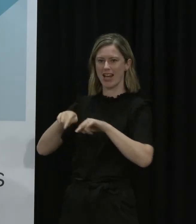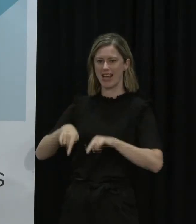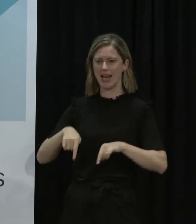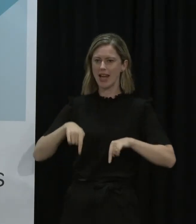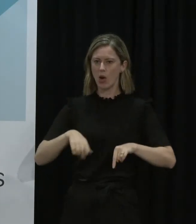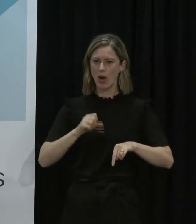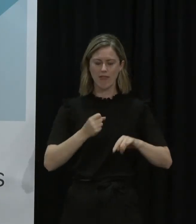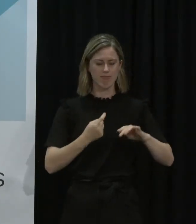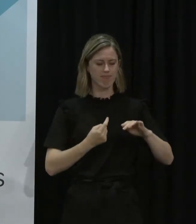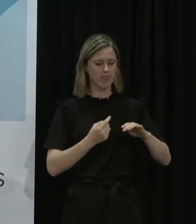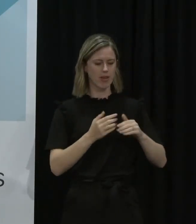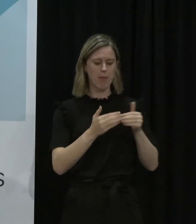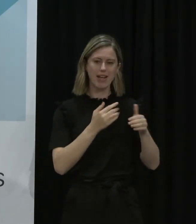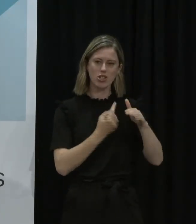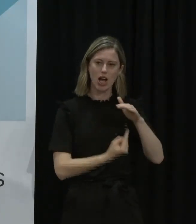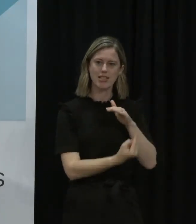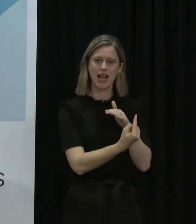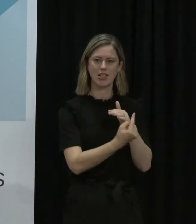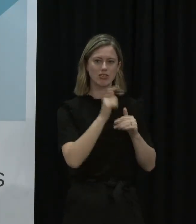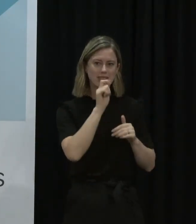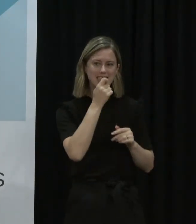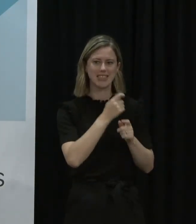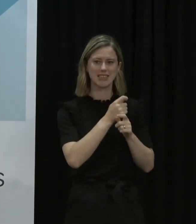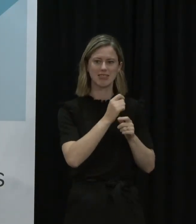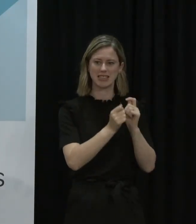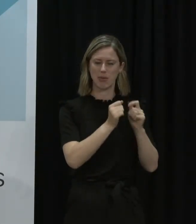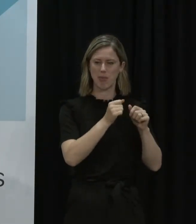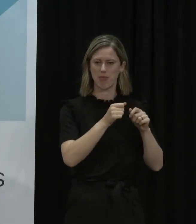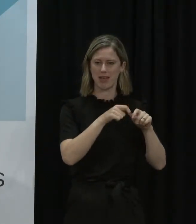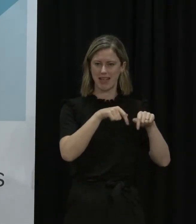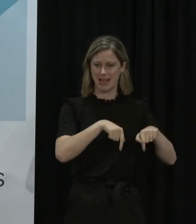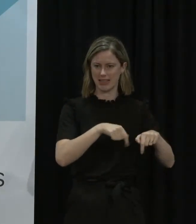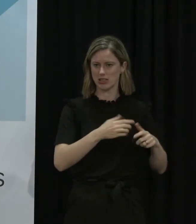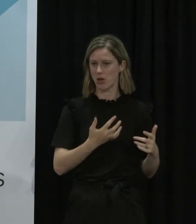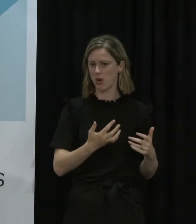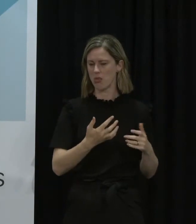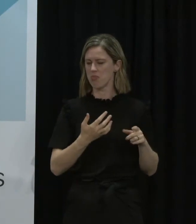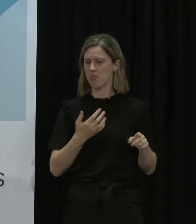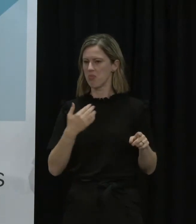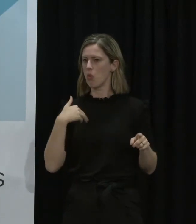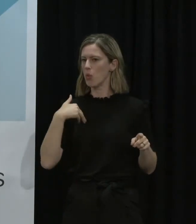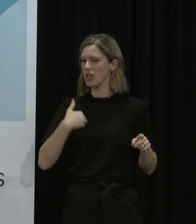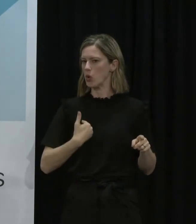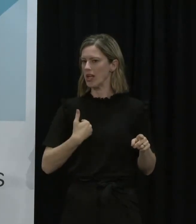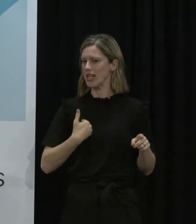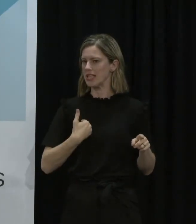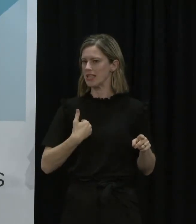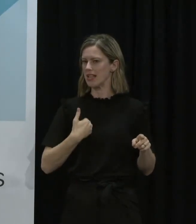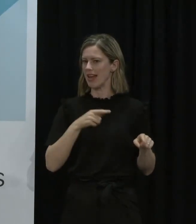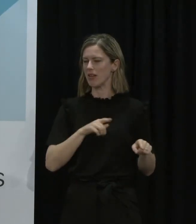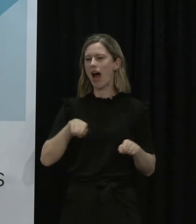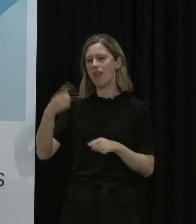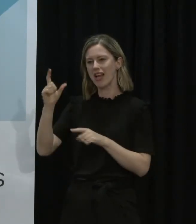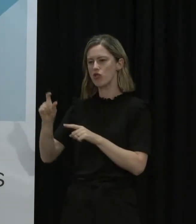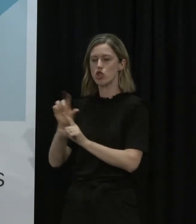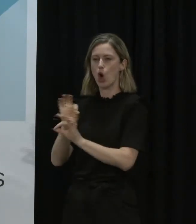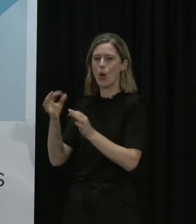They will be countries that won't necessarily have the kinds of protections we have. We put people through a managed